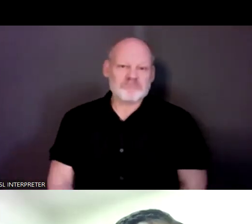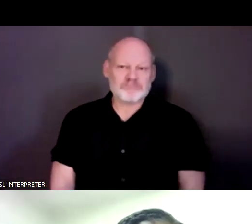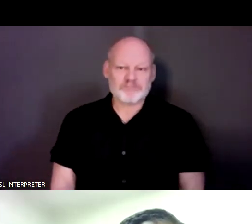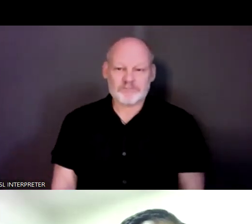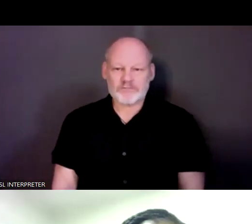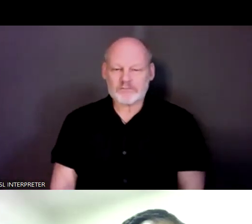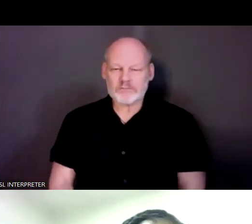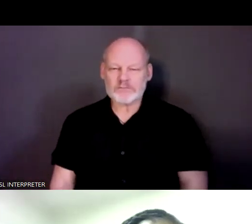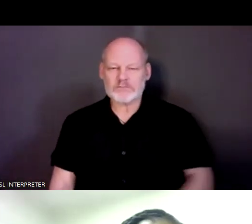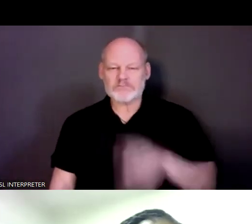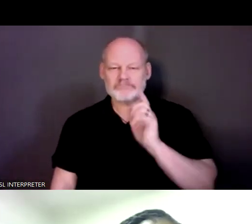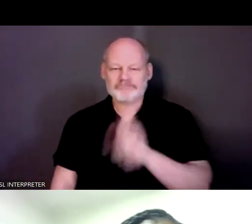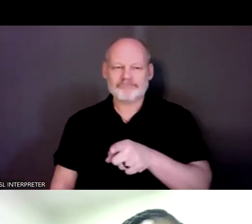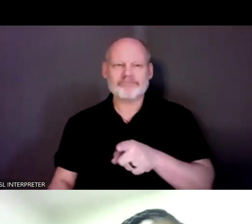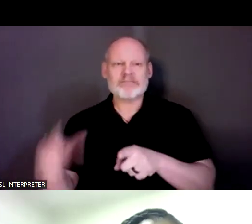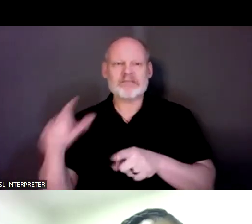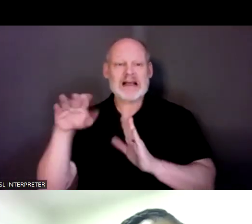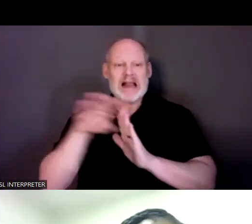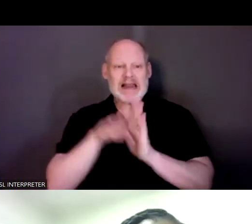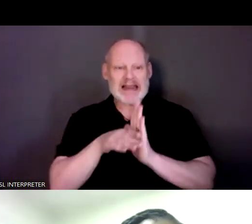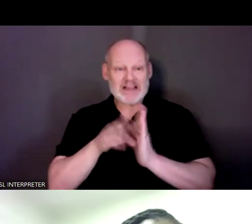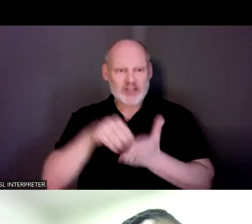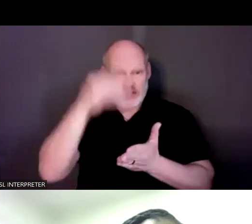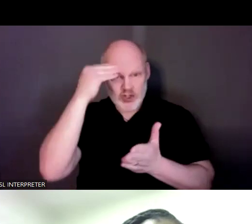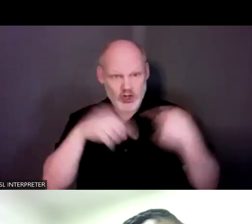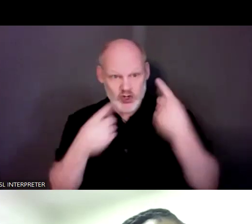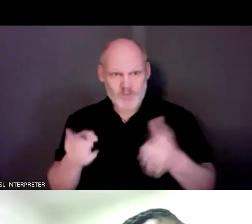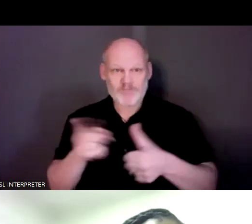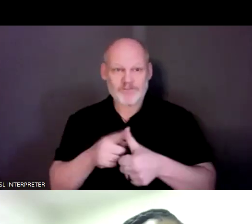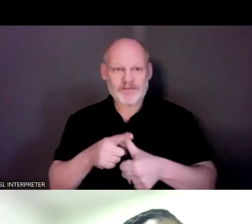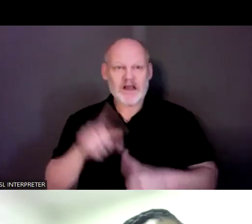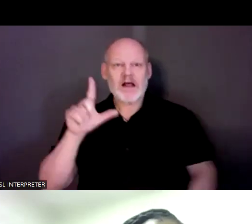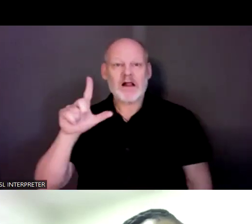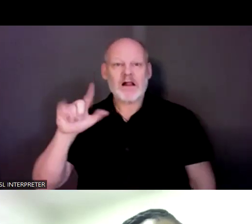Lessons Learned is listen right? Sometimes we think we know some of the things,